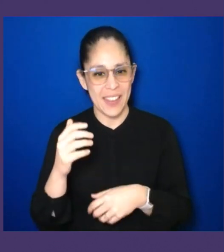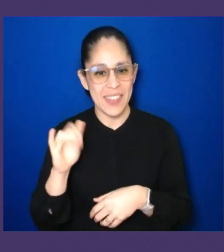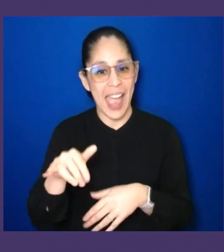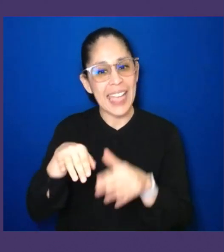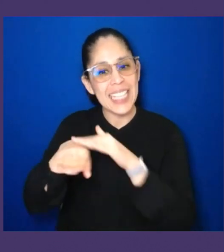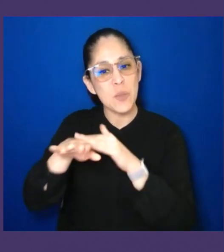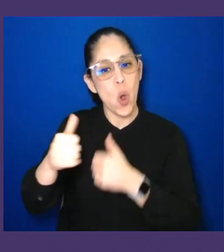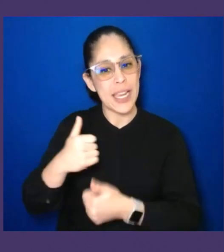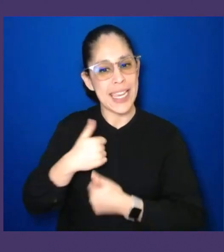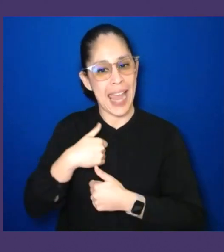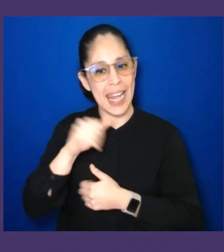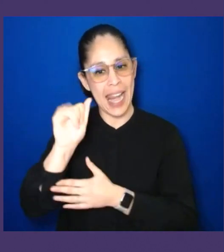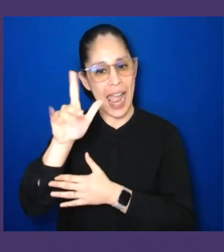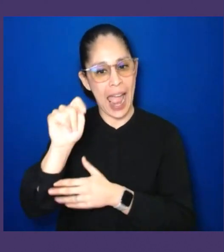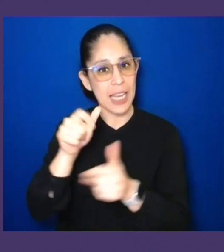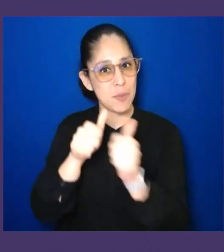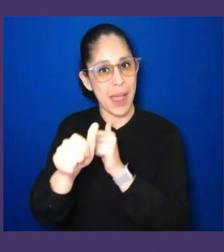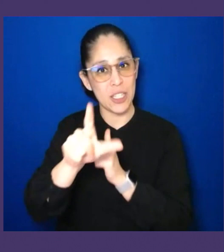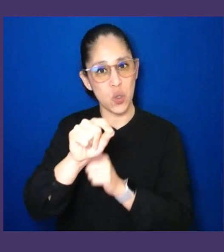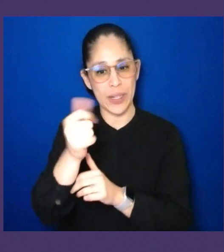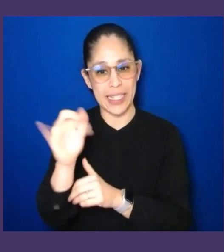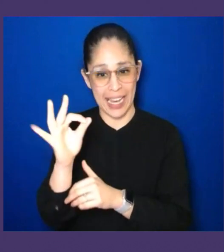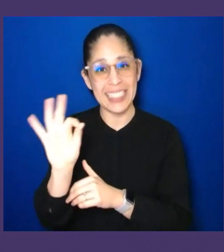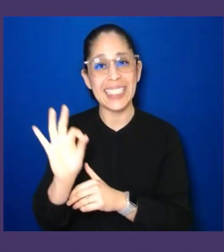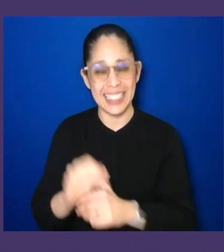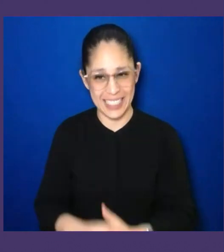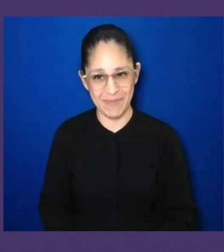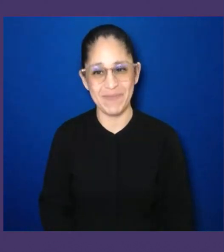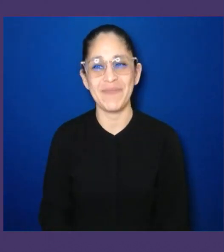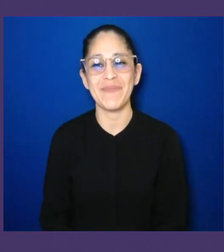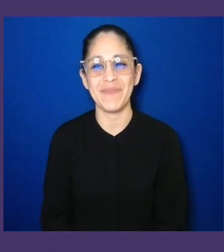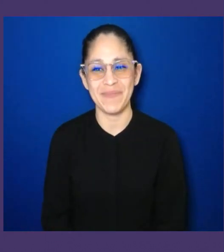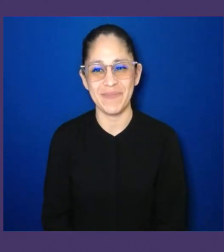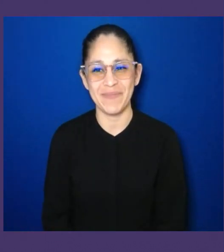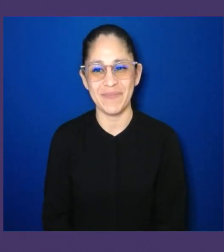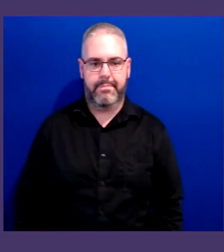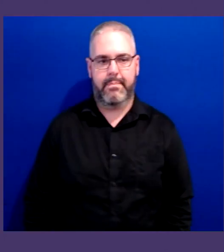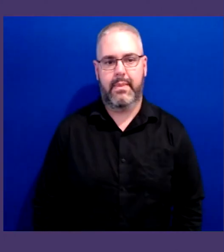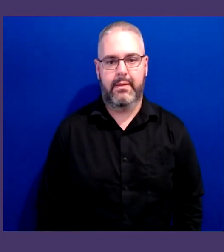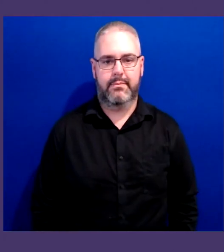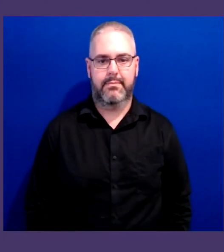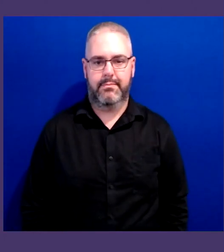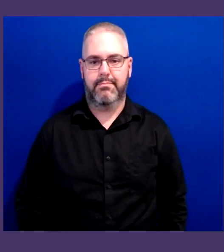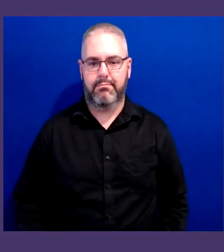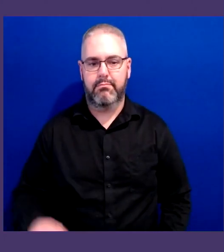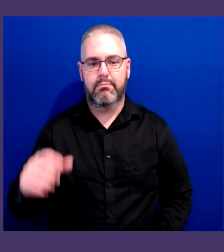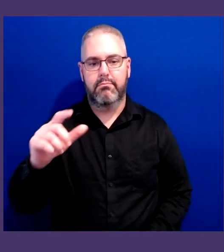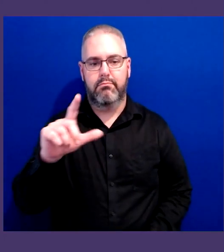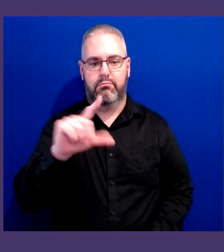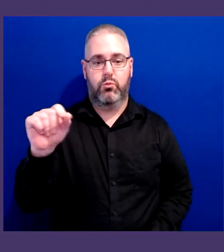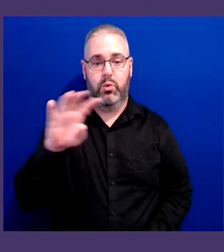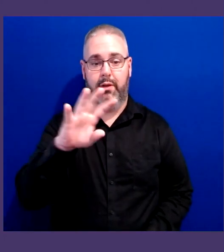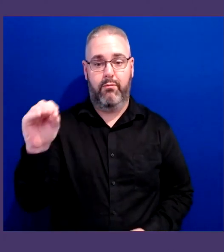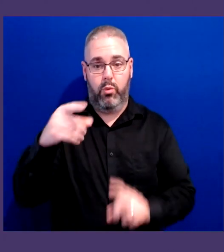Its goal is to make Canada barrier-free by 2040. That's an awesome and an incredible goal.